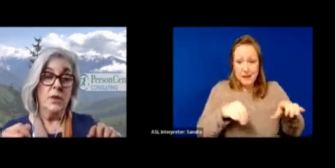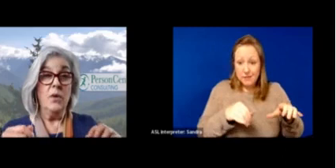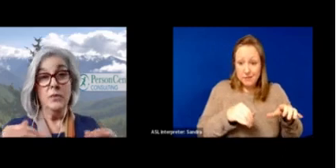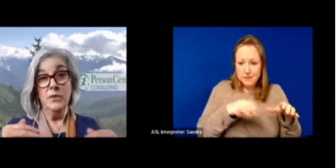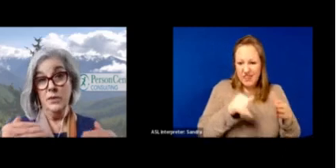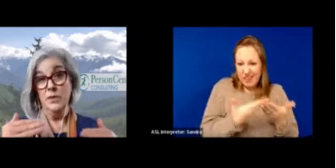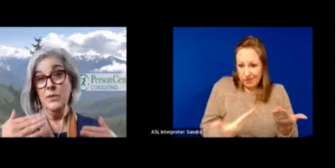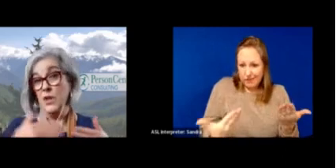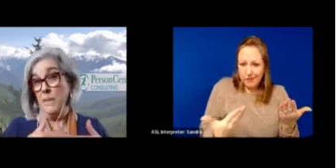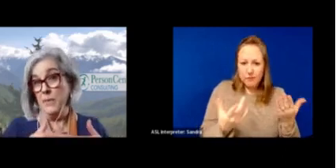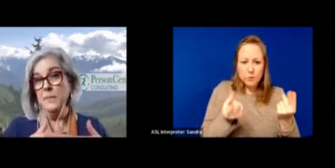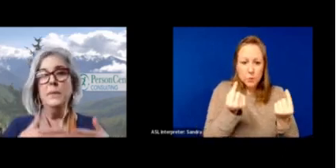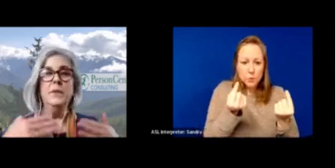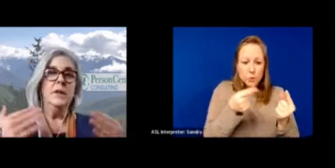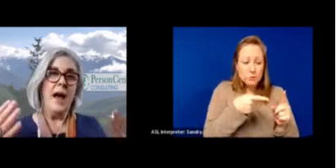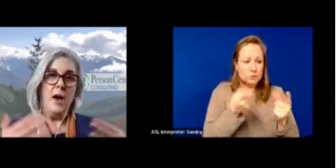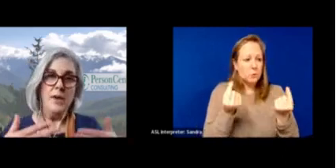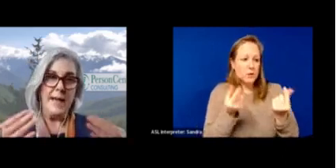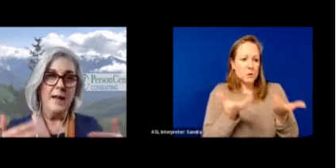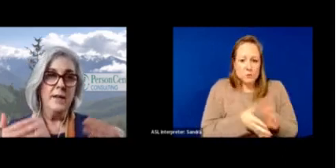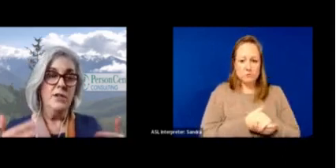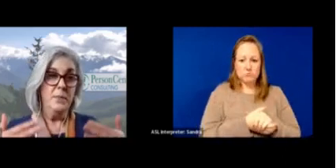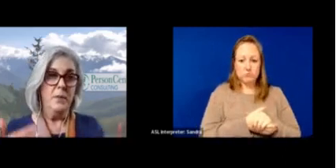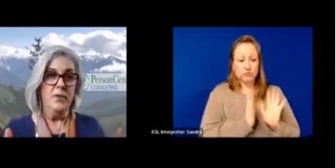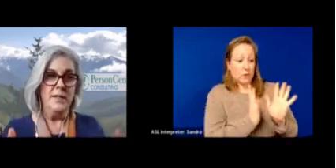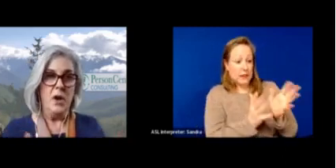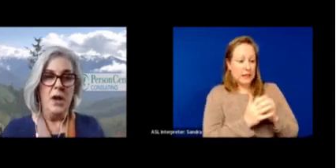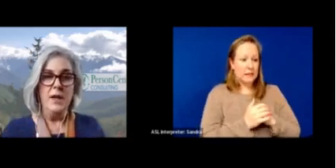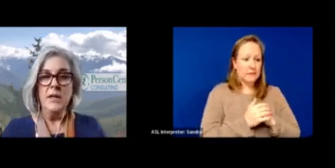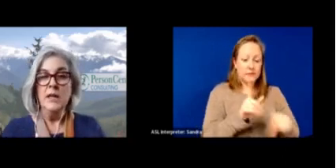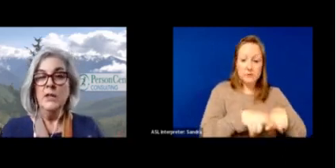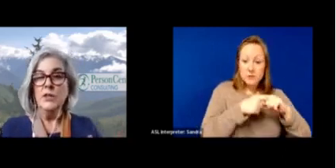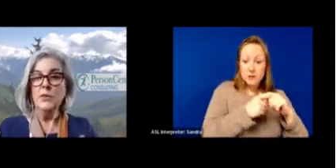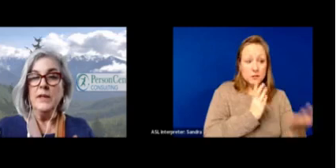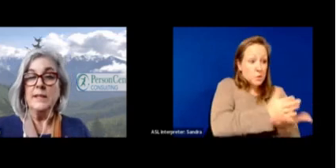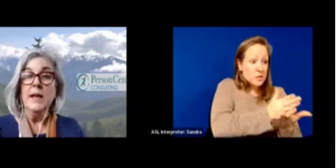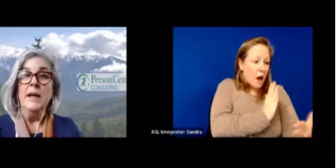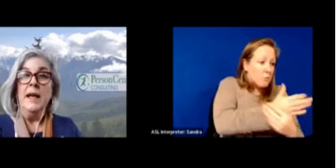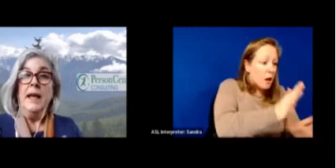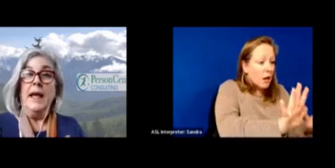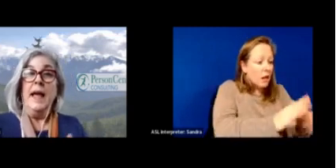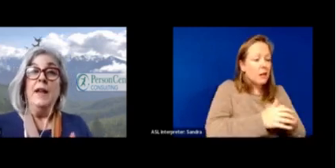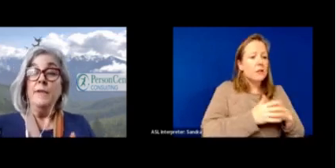So how do you stop them? You know, how exactly do people respond to To the risk. And if